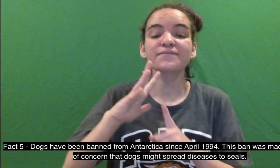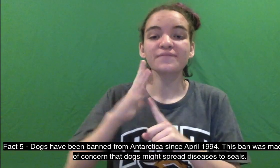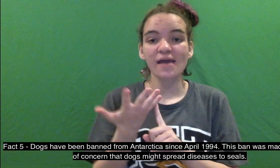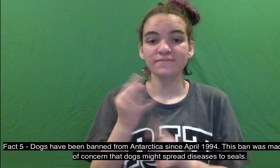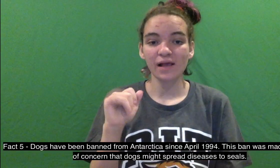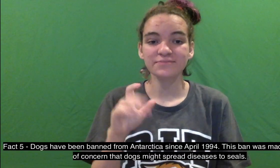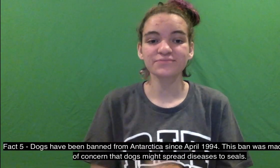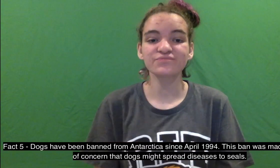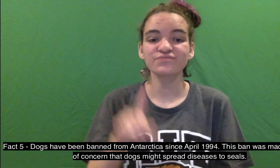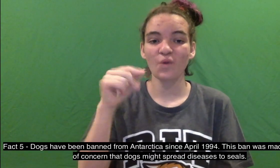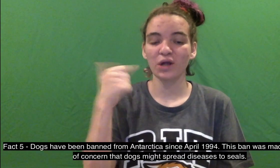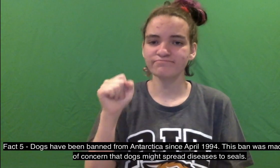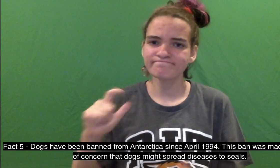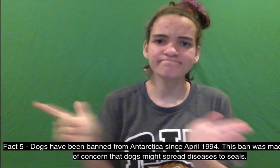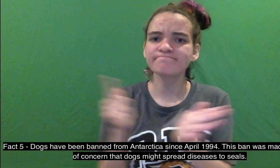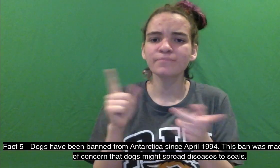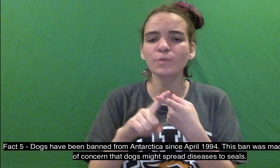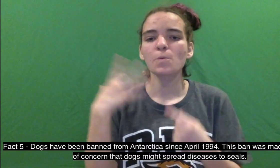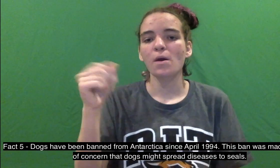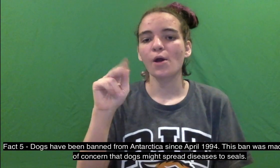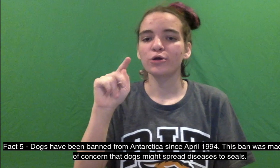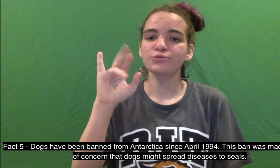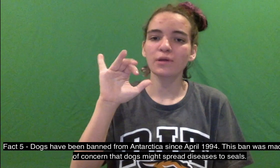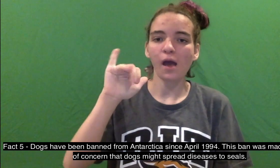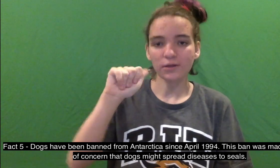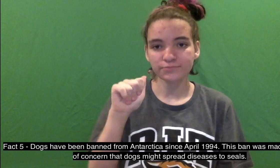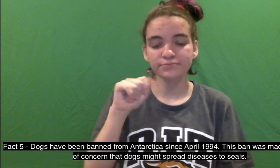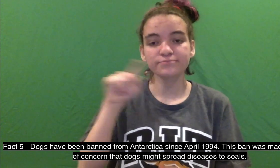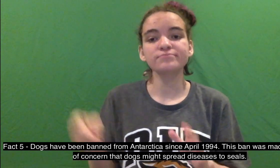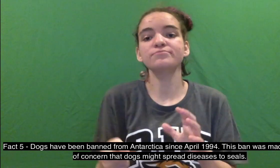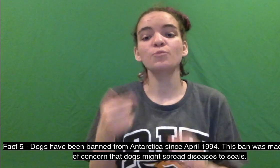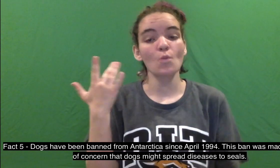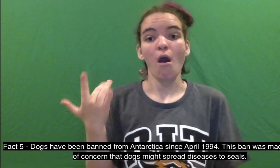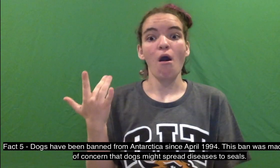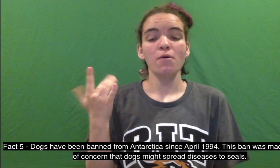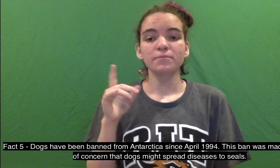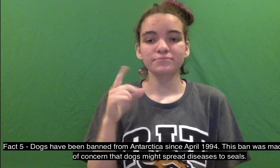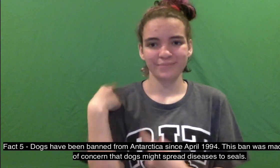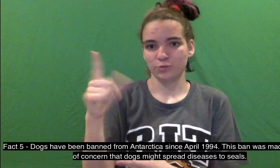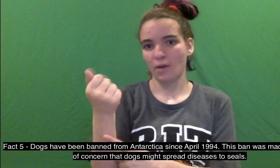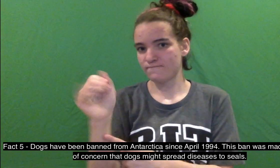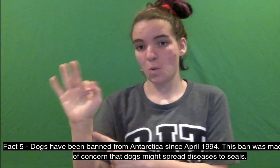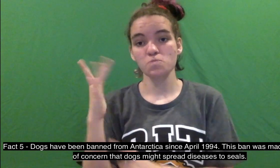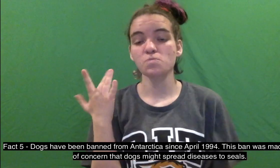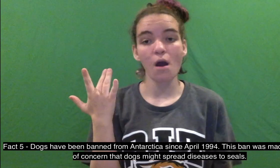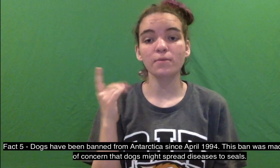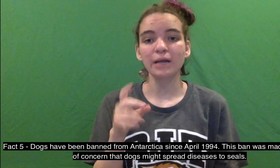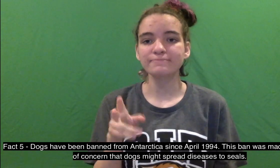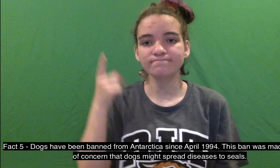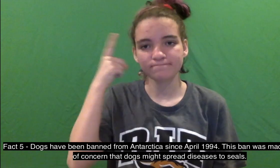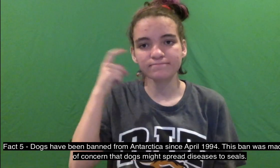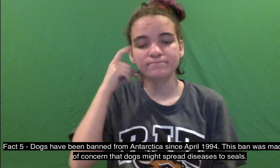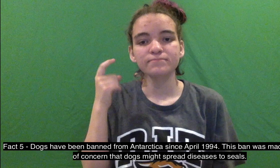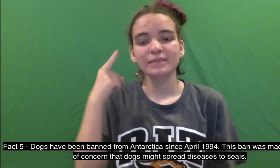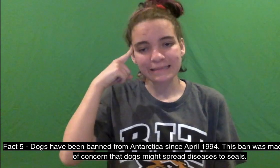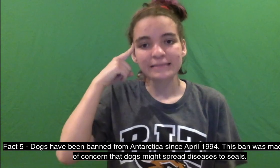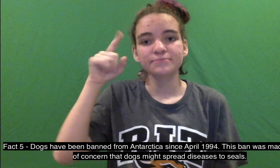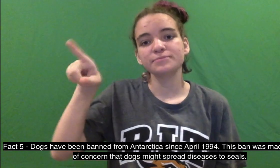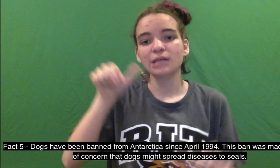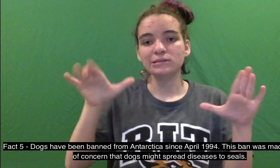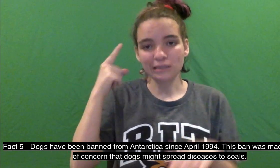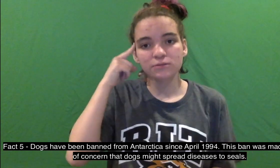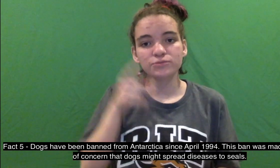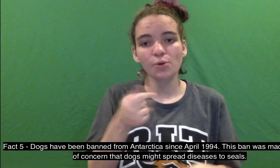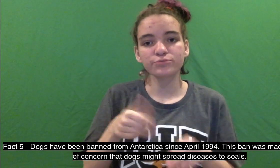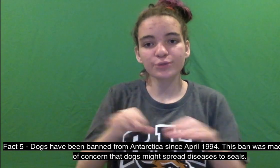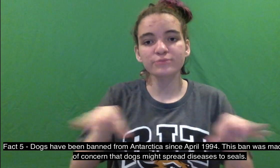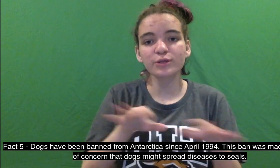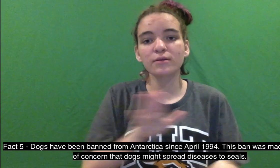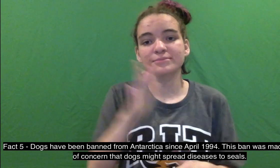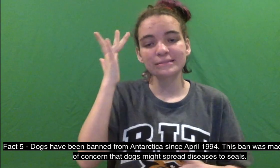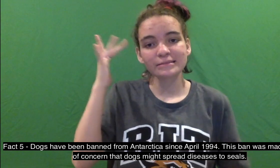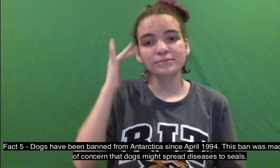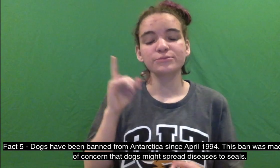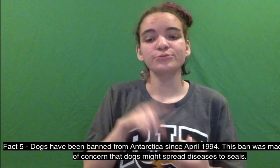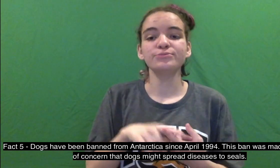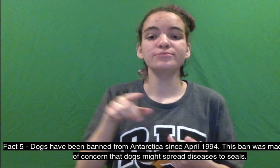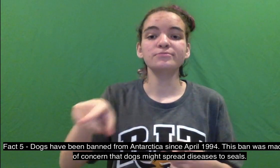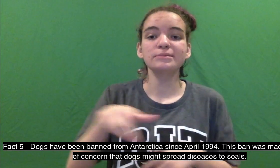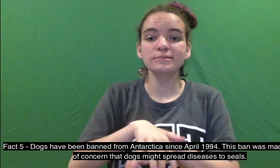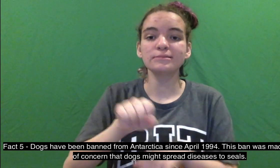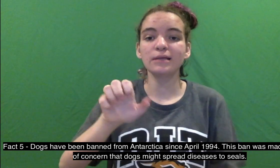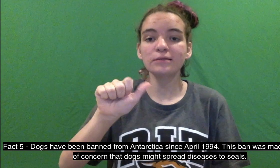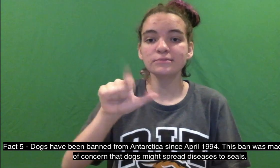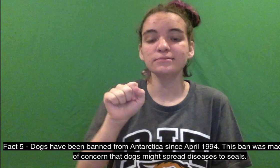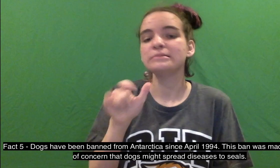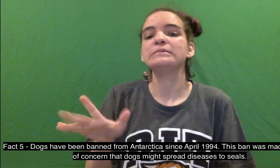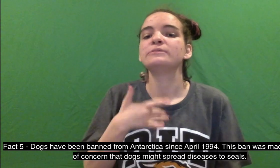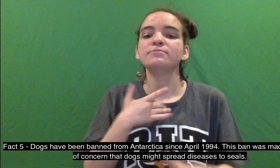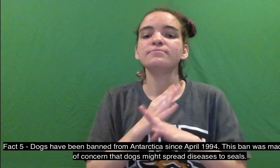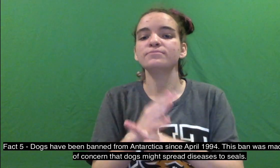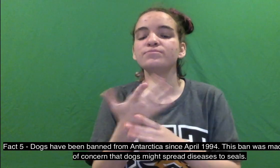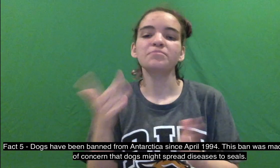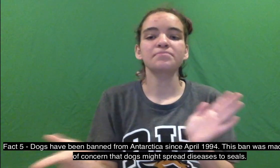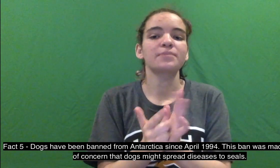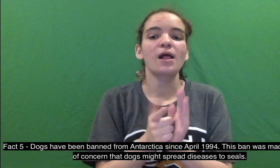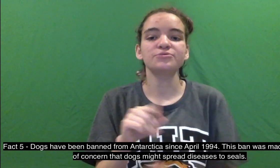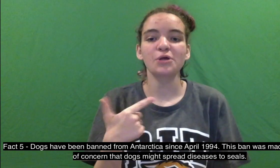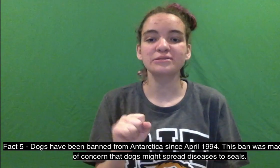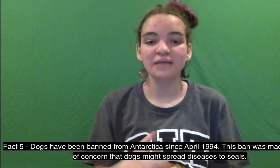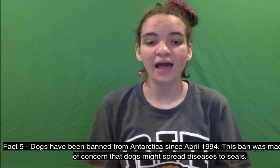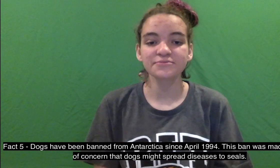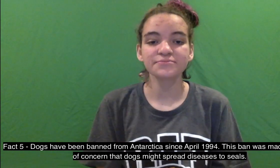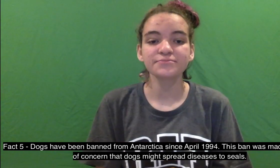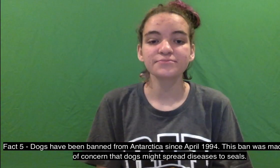Fact 5 - Dogs have been banned from Antarctica since April 1994. This ban was made because of concern that dogs might spread diseases to seals.